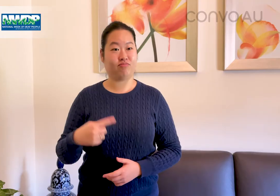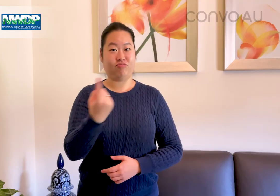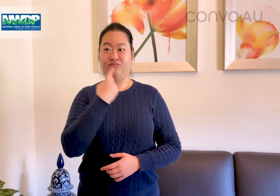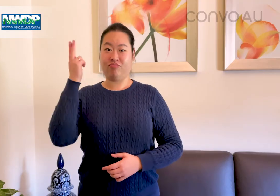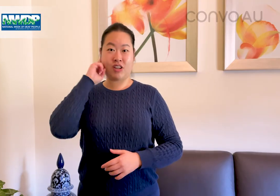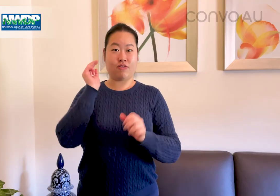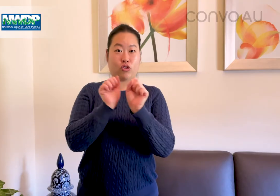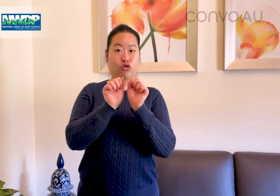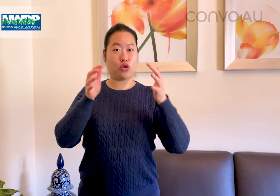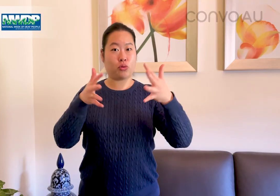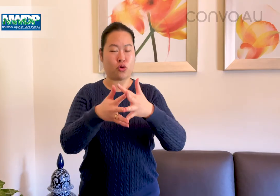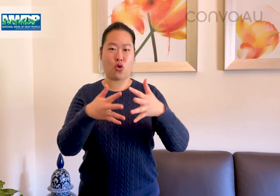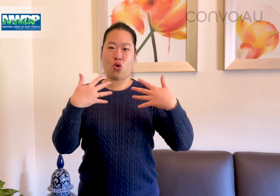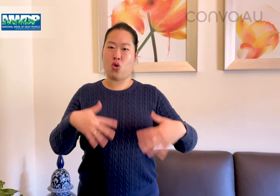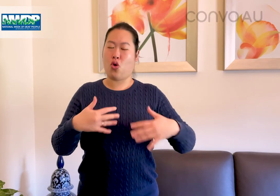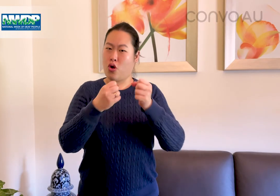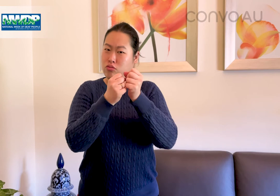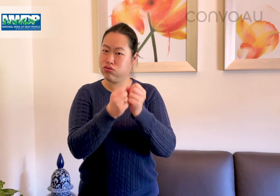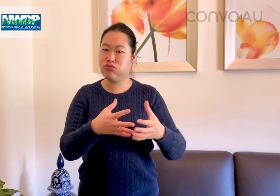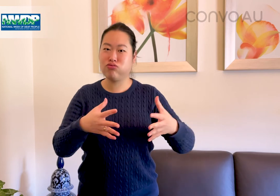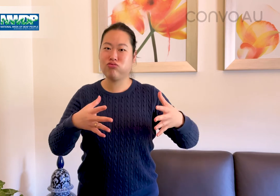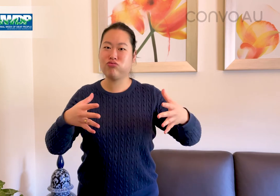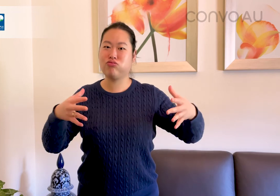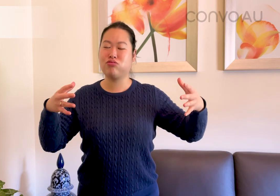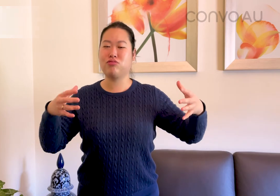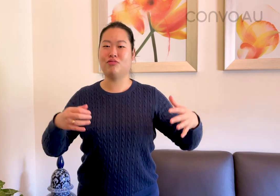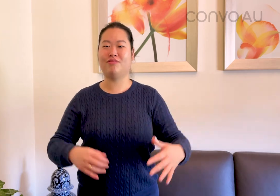Our Deaf Ecosystem is growing!